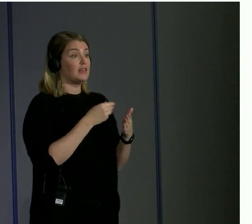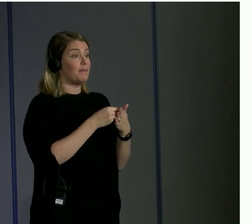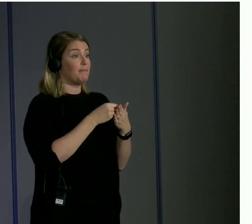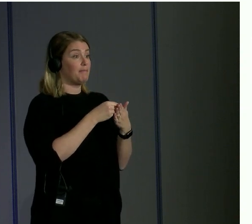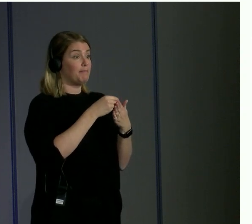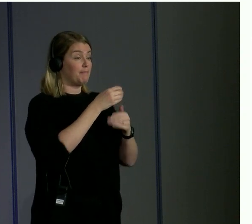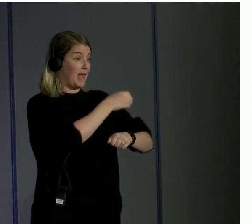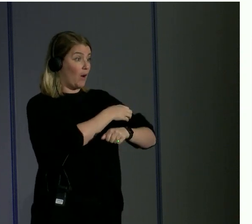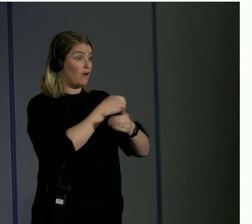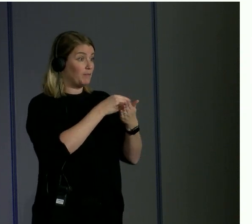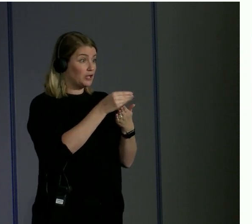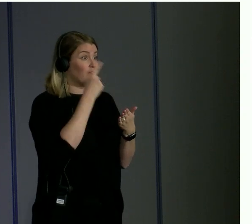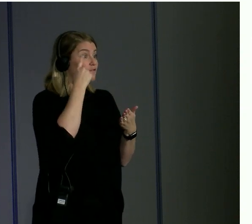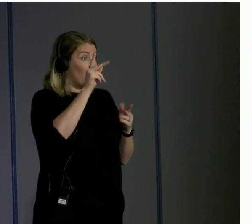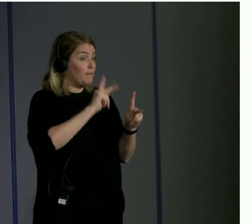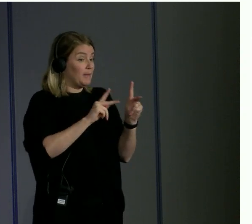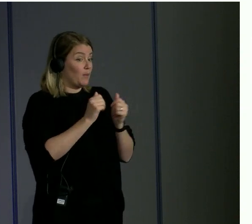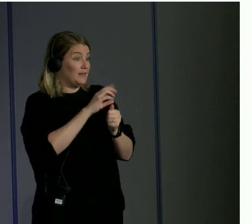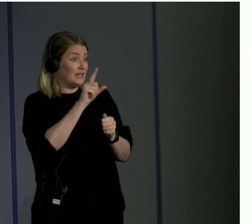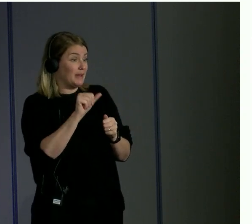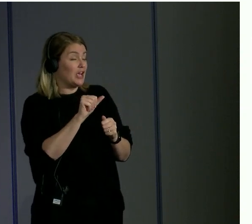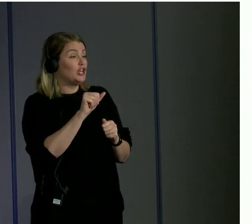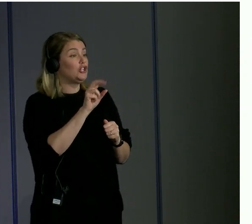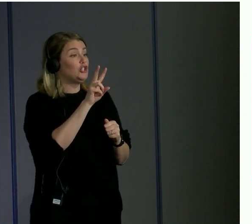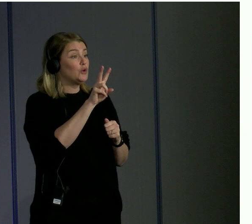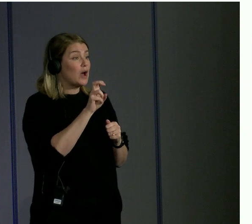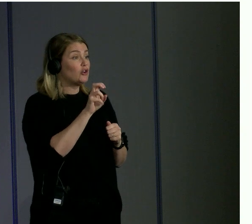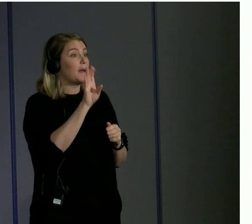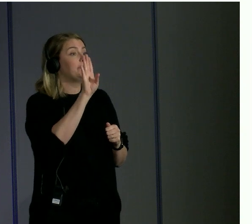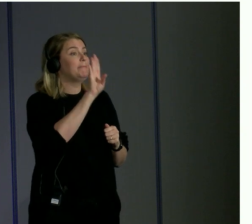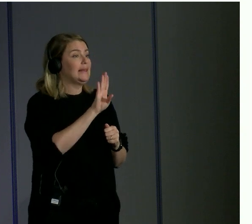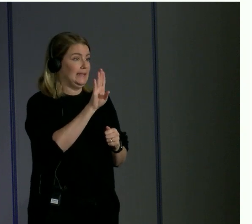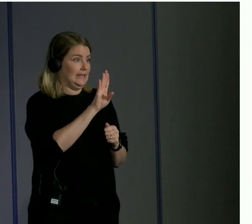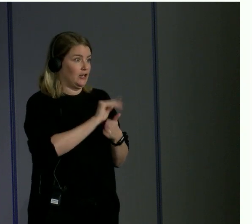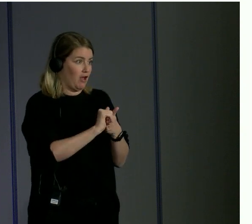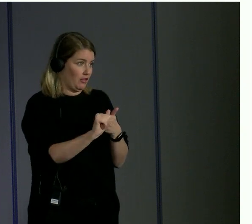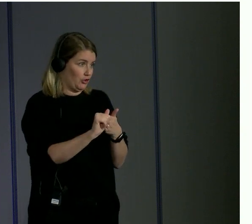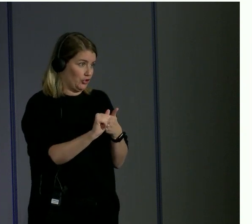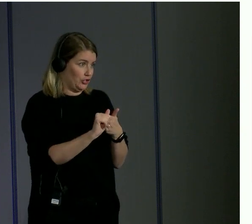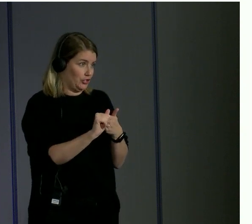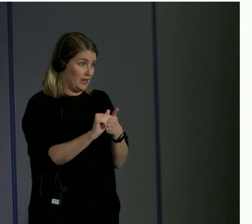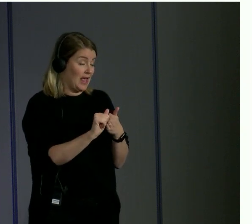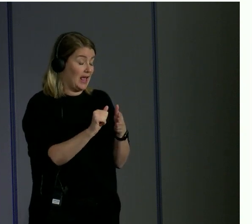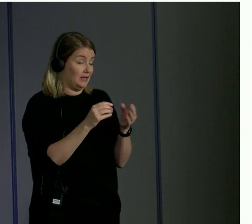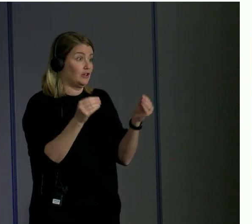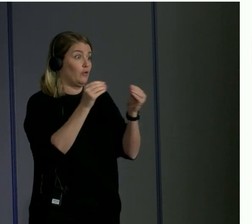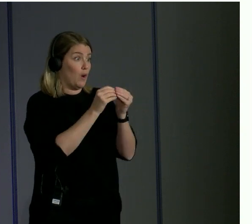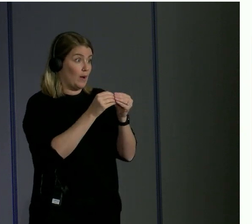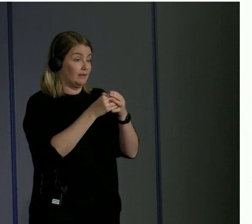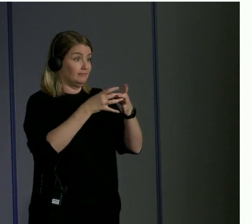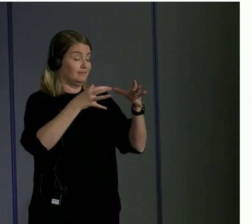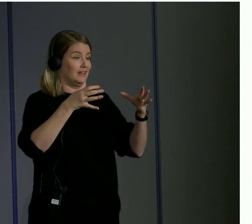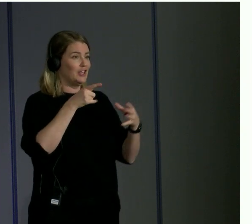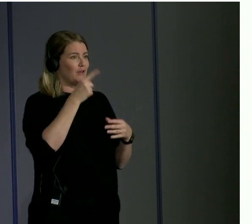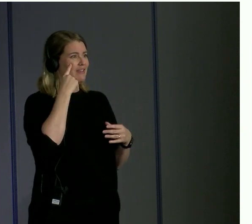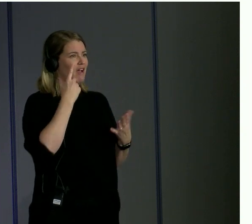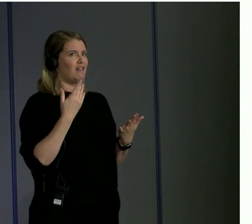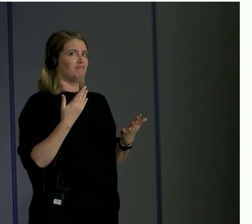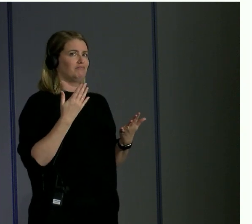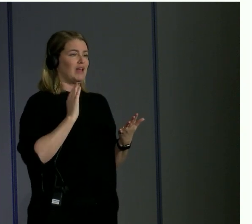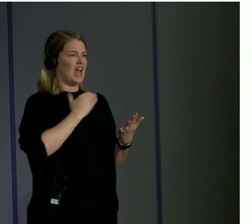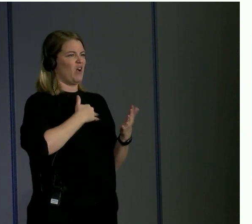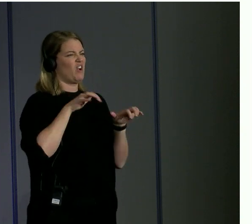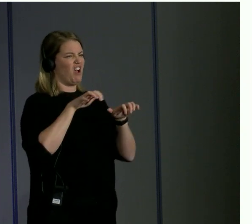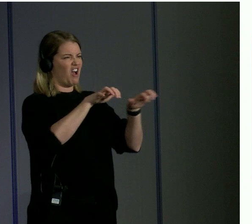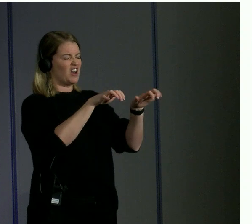disabilities is $200 billion and growing. So if you think, well, our audience isn't really people